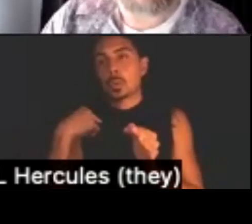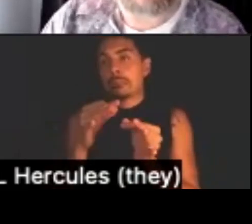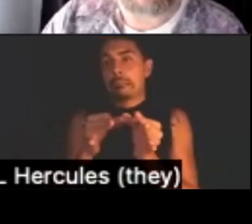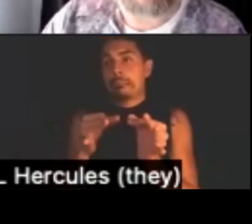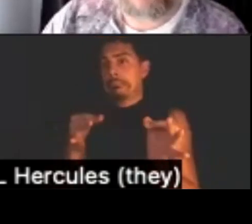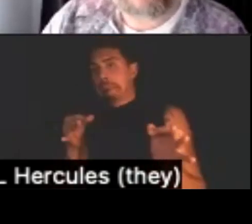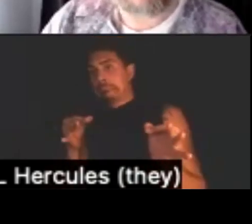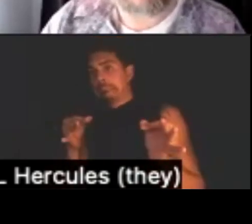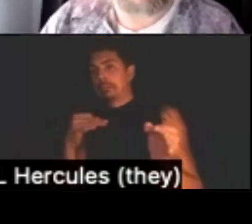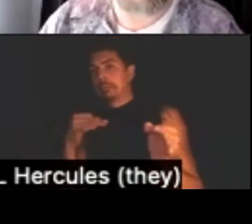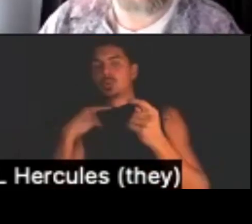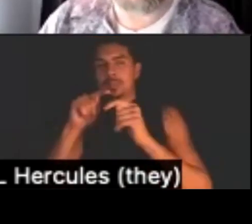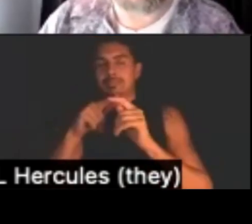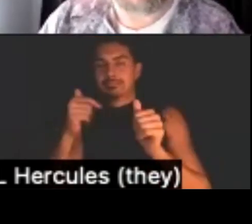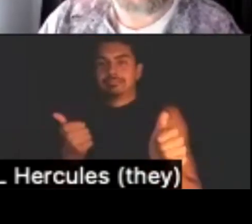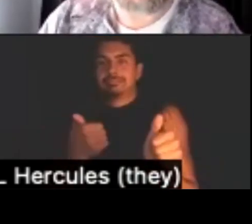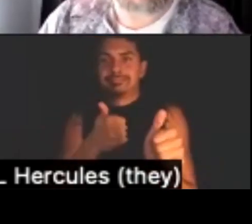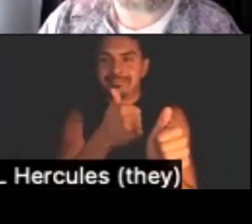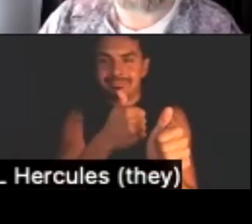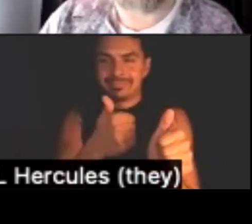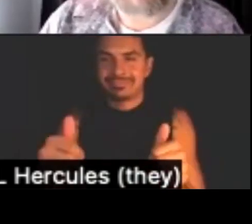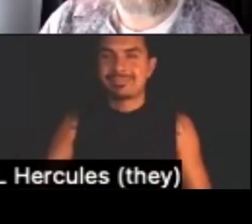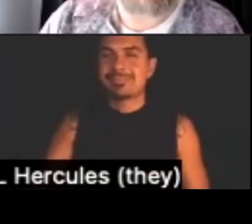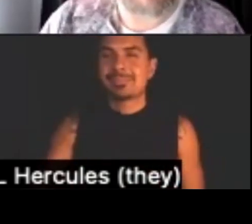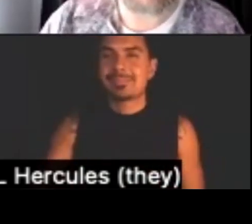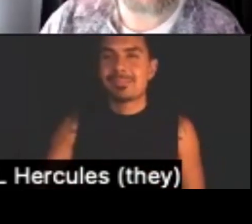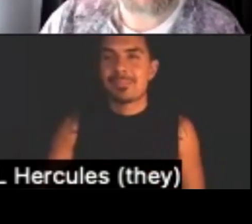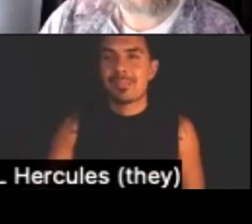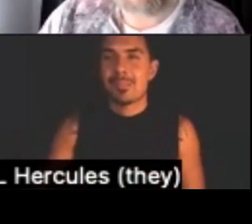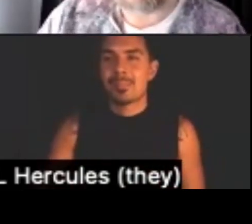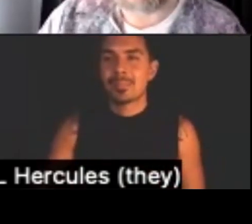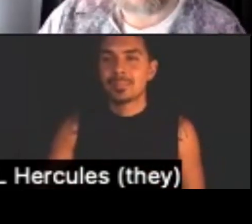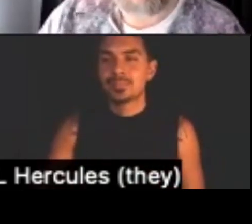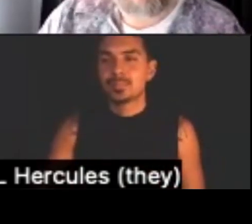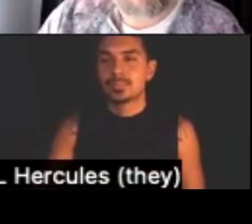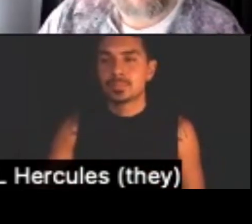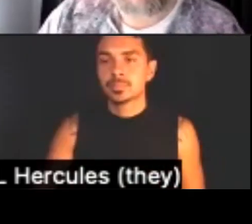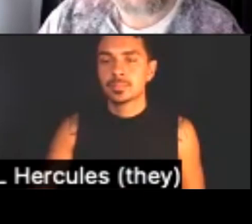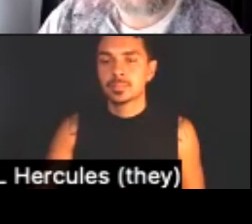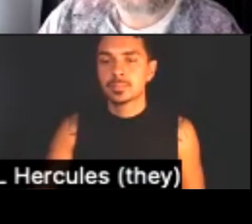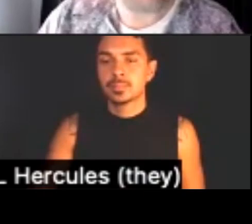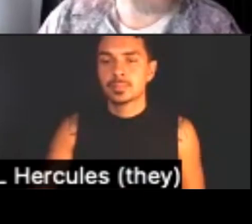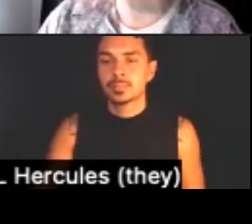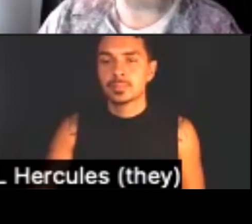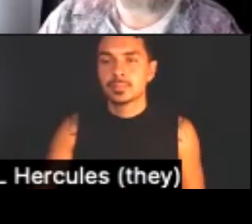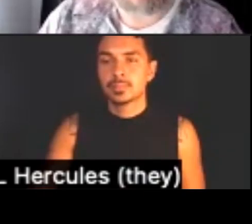that we can clock out at half past. So let's talk a little bit about resilience.